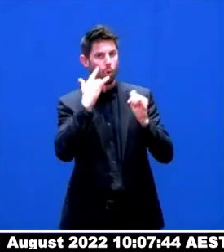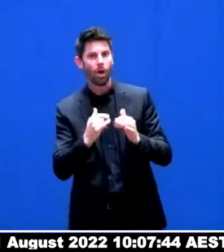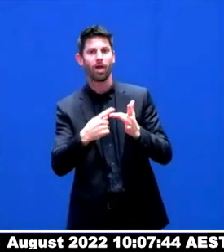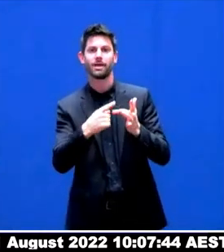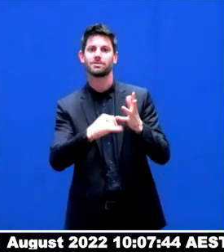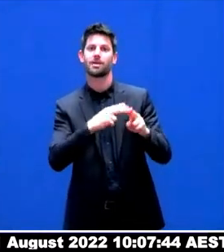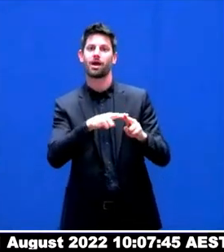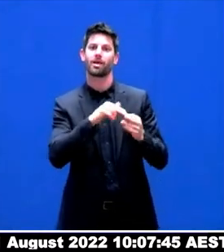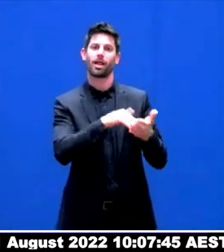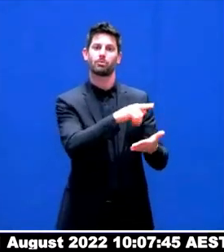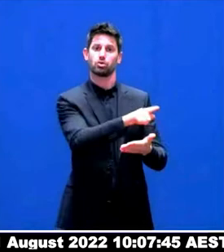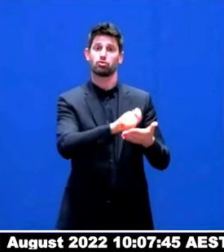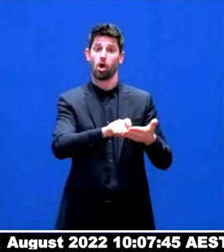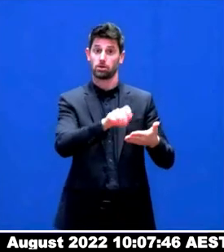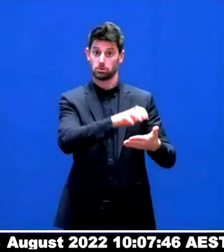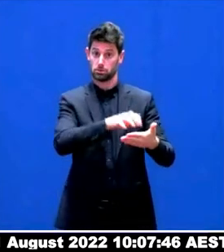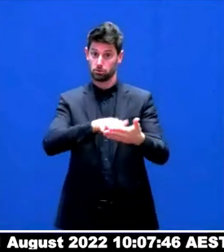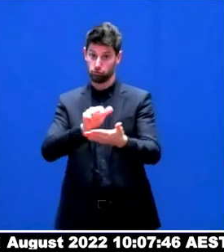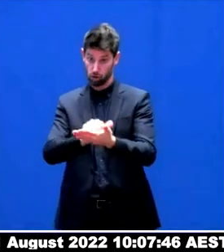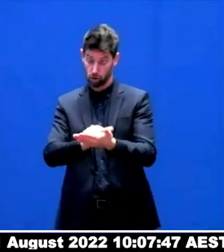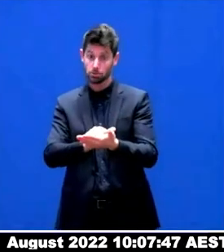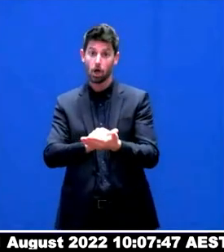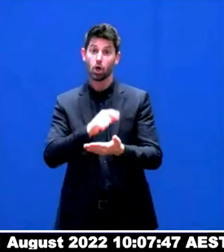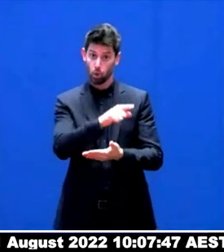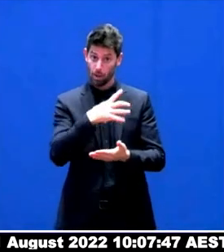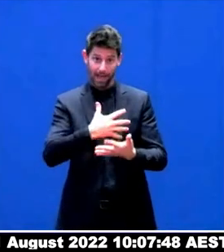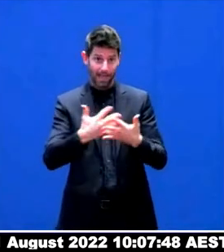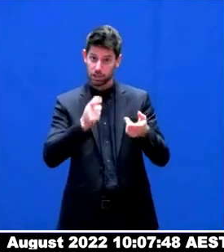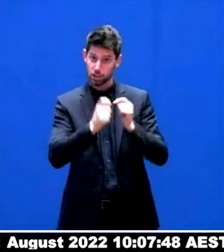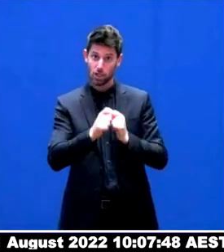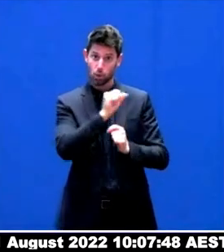Yes. MATTHEW FLAVEL: Yes. Are there any changes that either of you wish to make to any parts of the